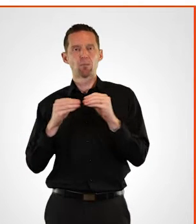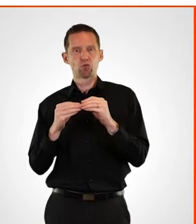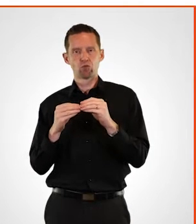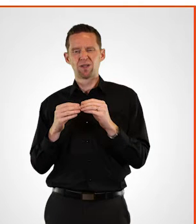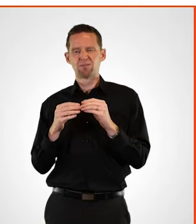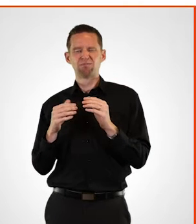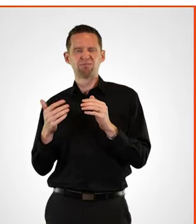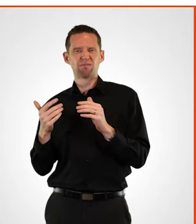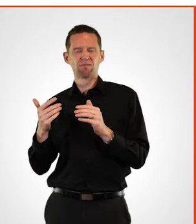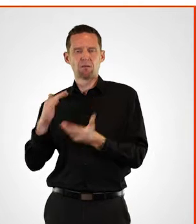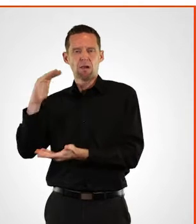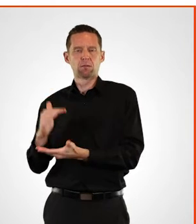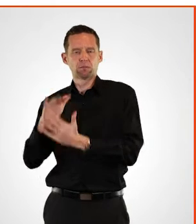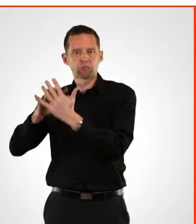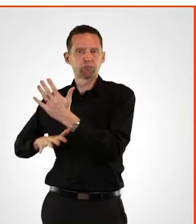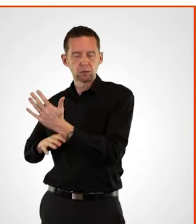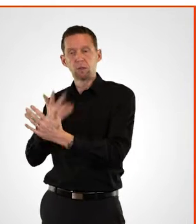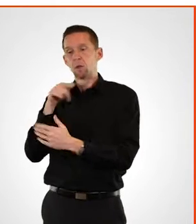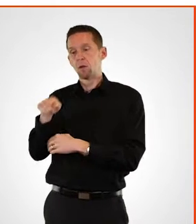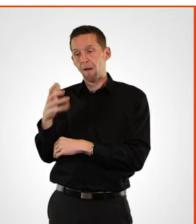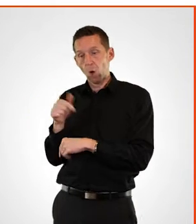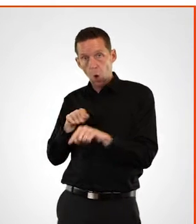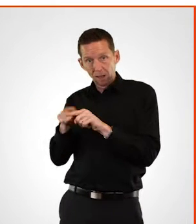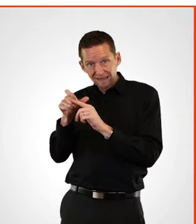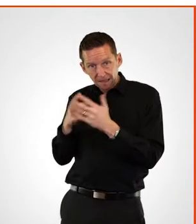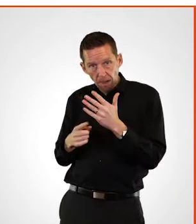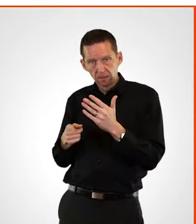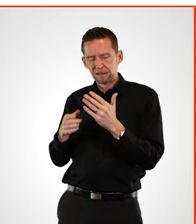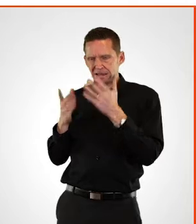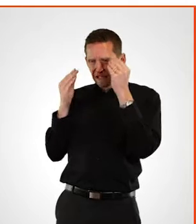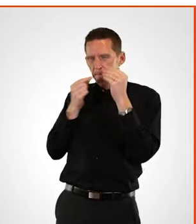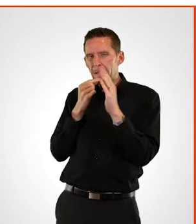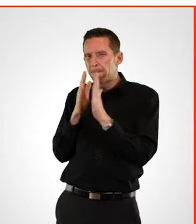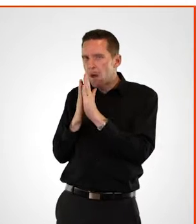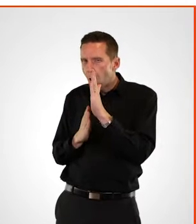So if we have a kid who has a learning disability, is a little bit behind